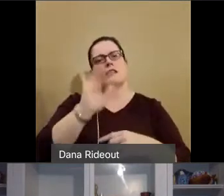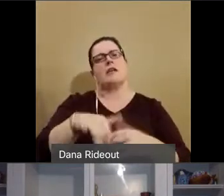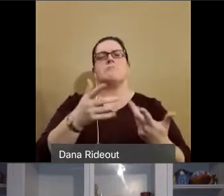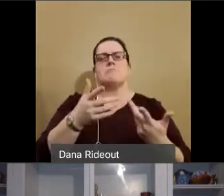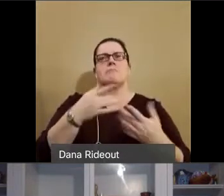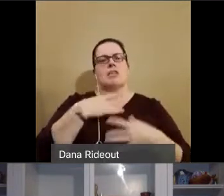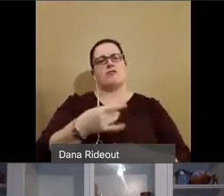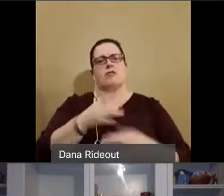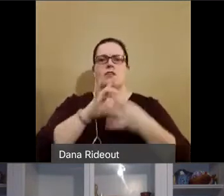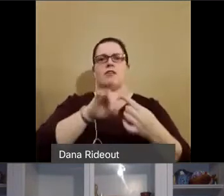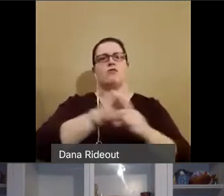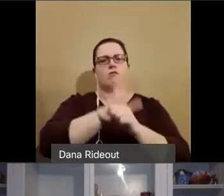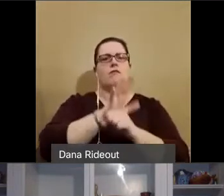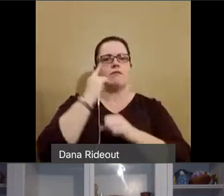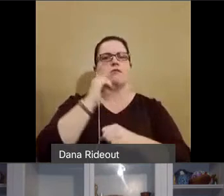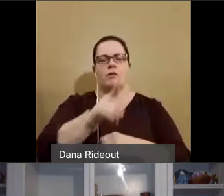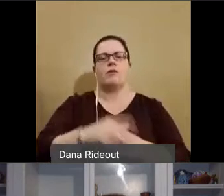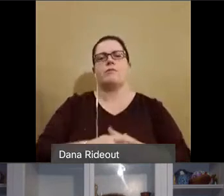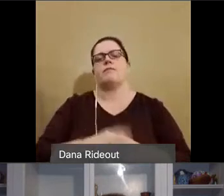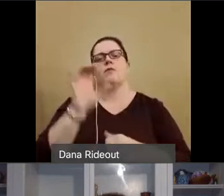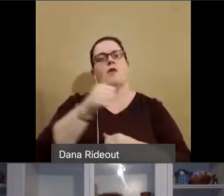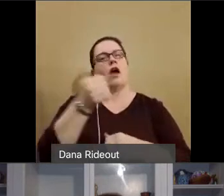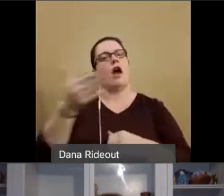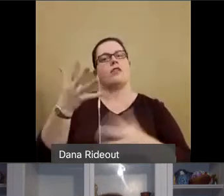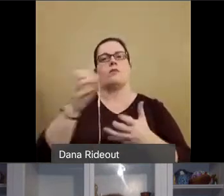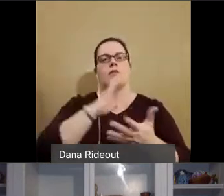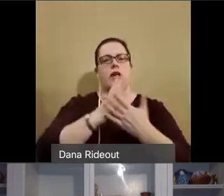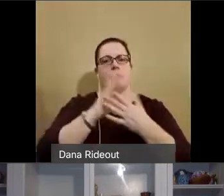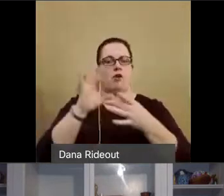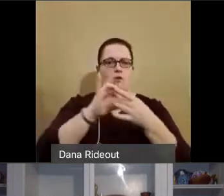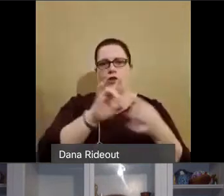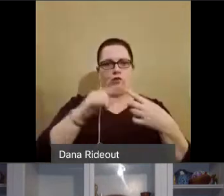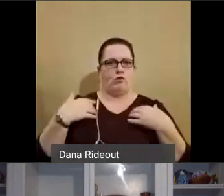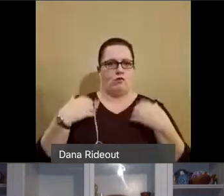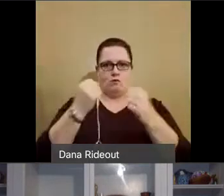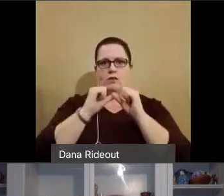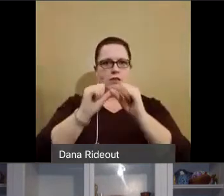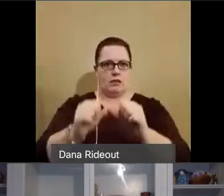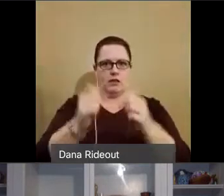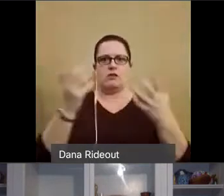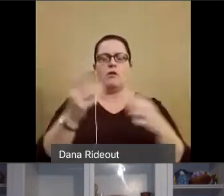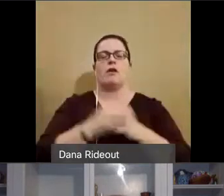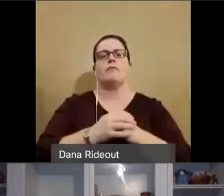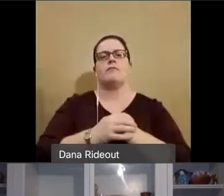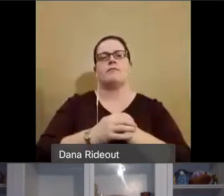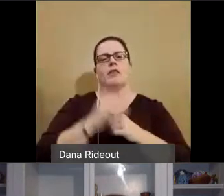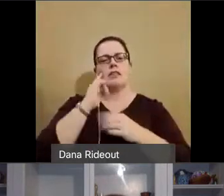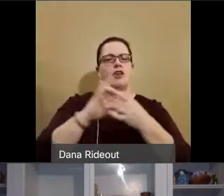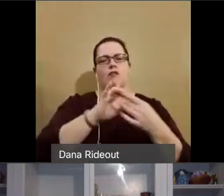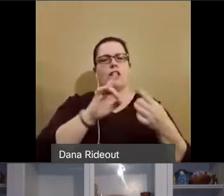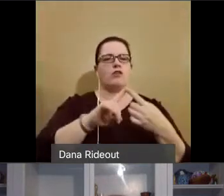The other thing I want to sort of say about resilience and also, I think loops back to something Andrew was saying about story.